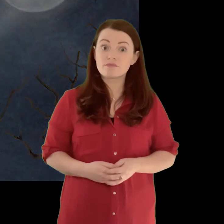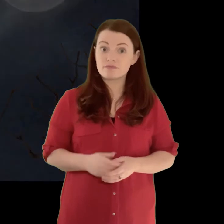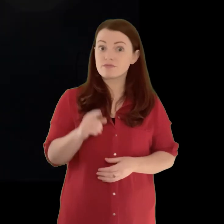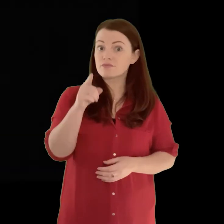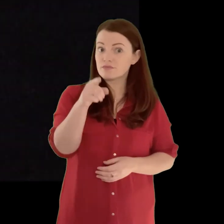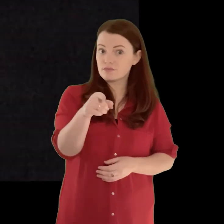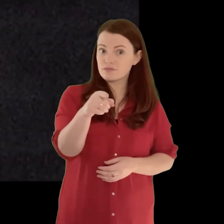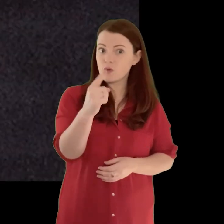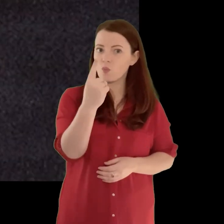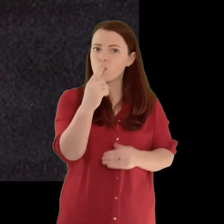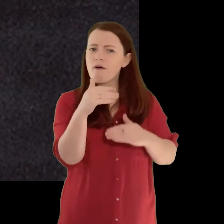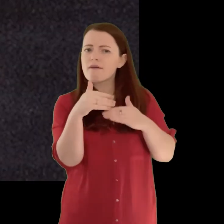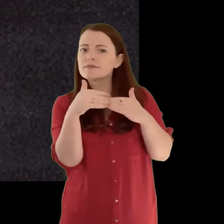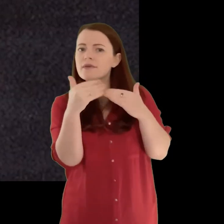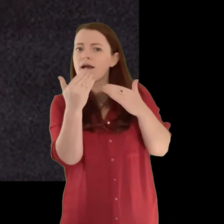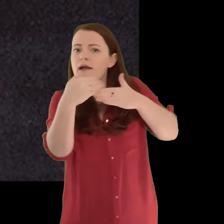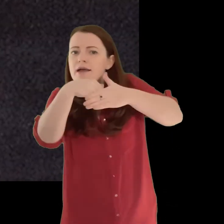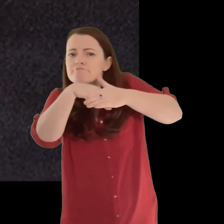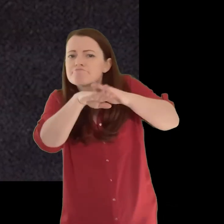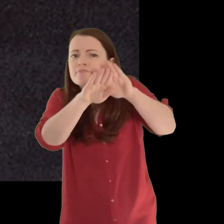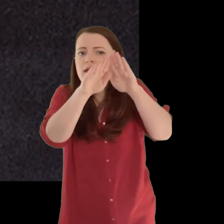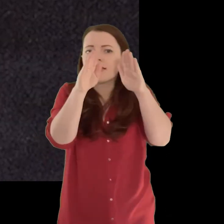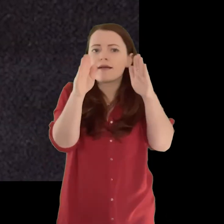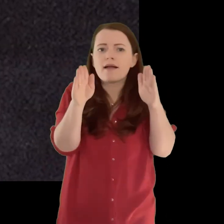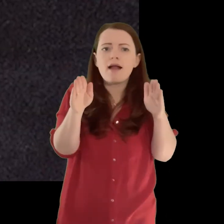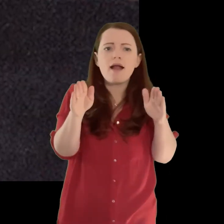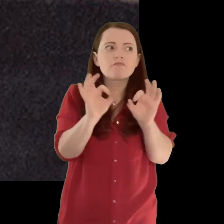until one day inside the cave There was a deep brooding silence